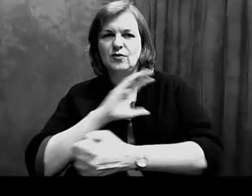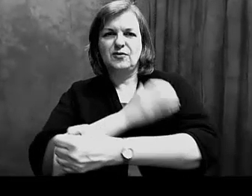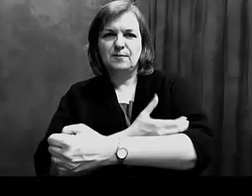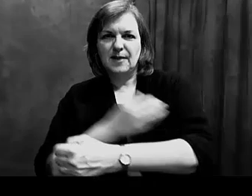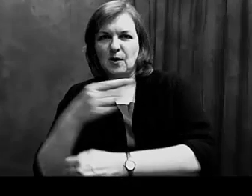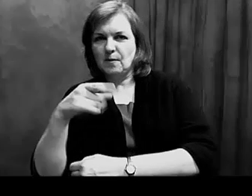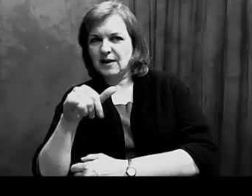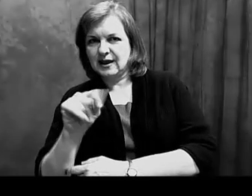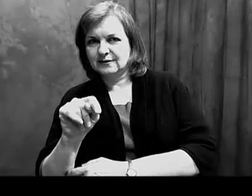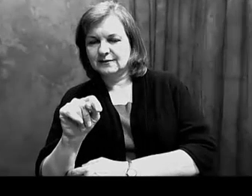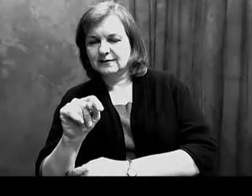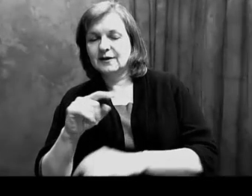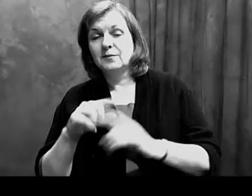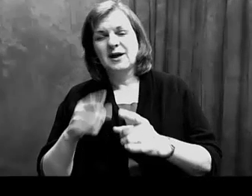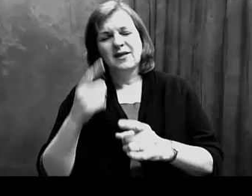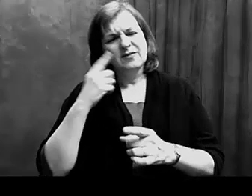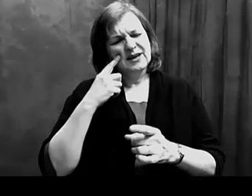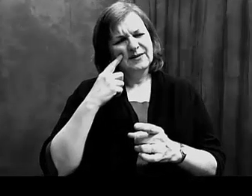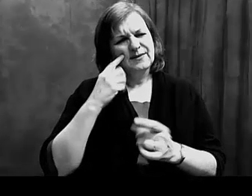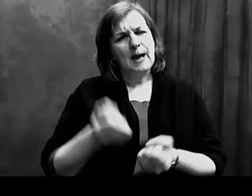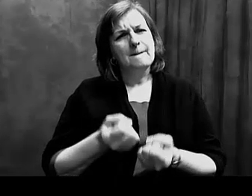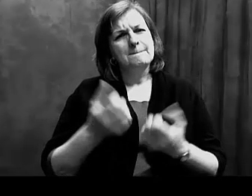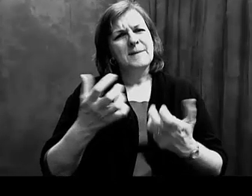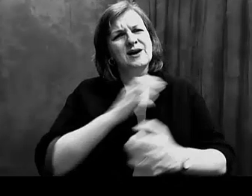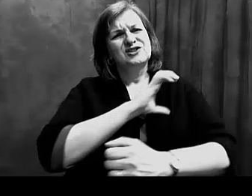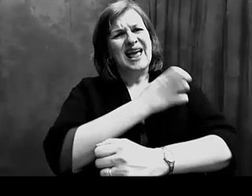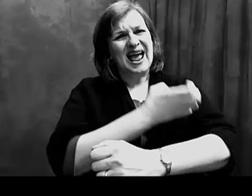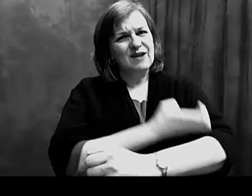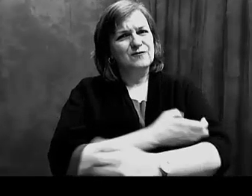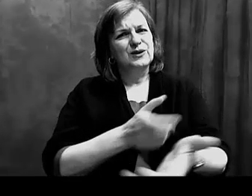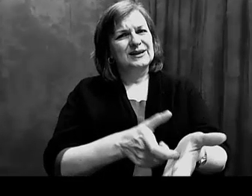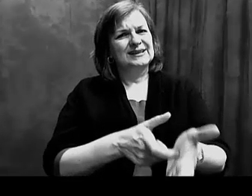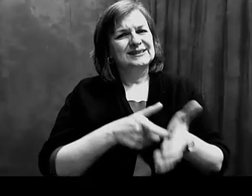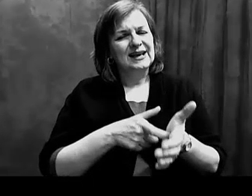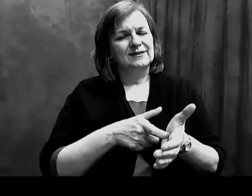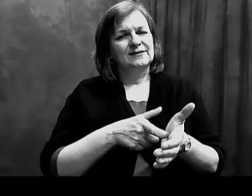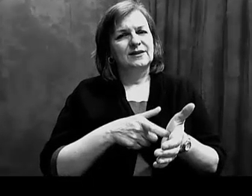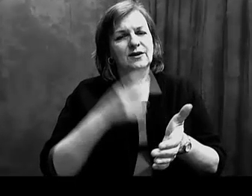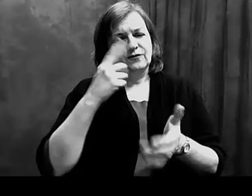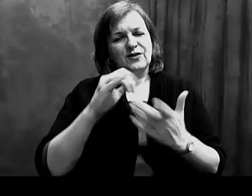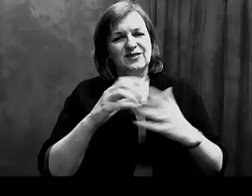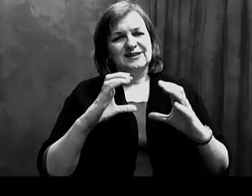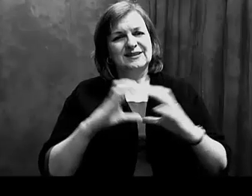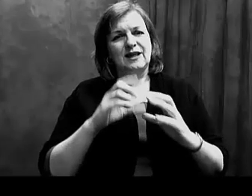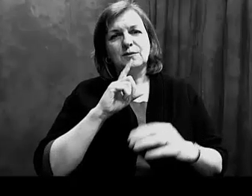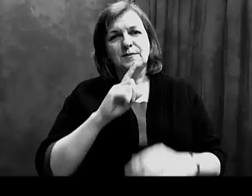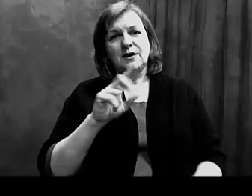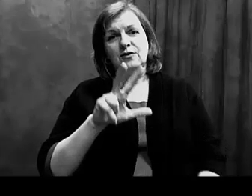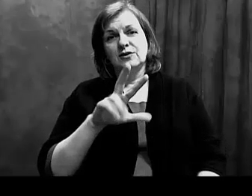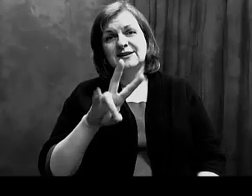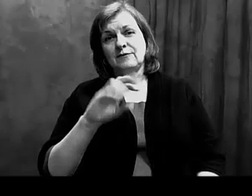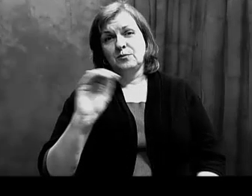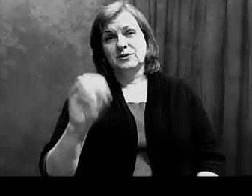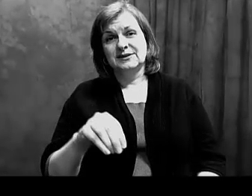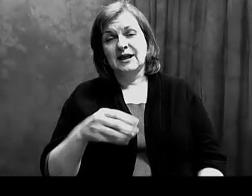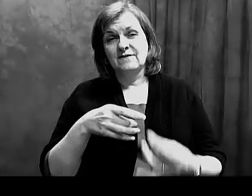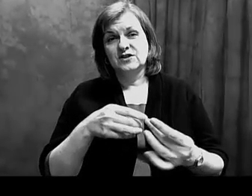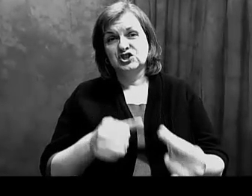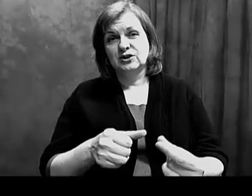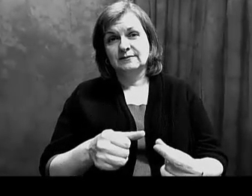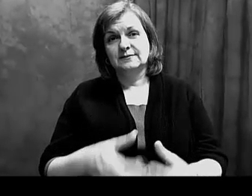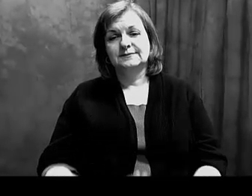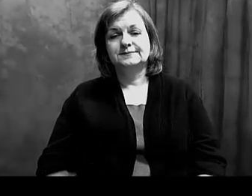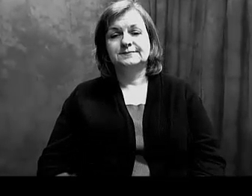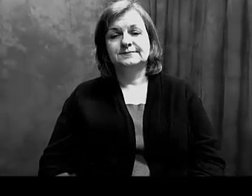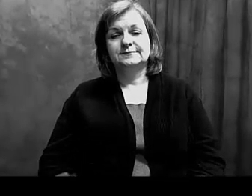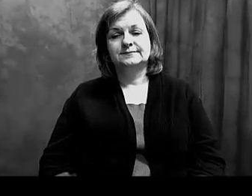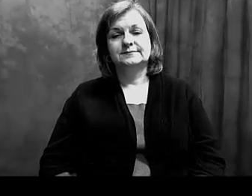how much effort it takes to actually be 37 to 40% efficient!!